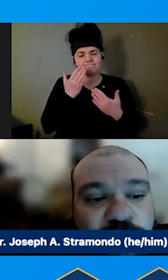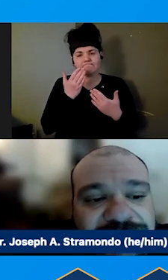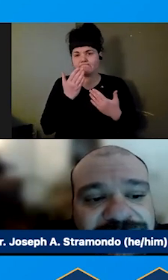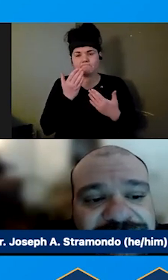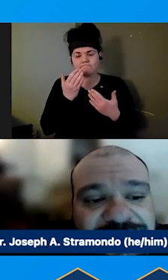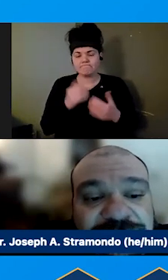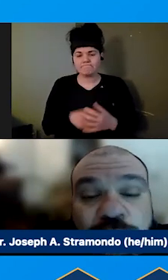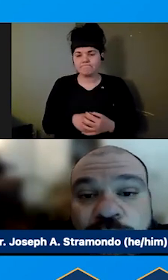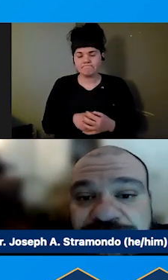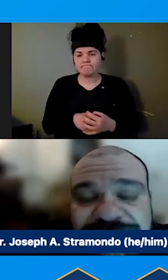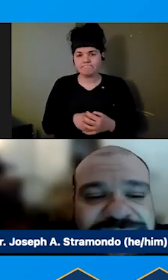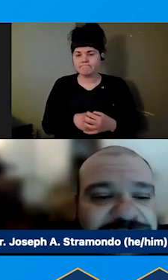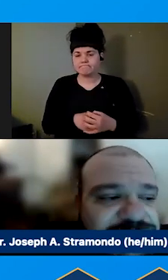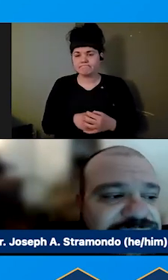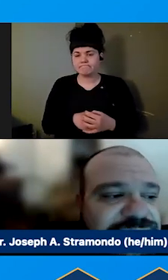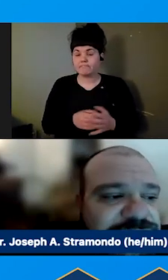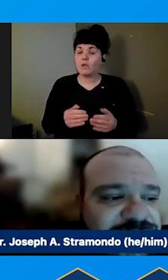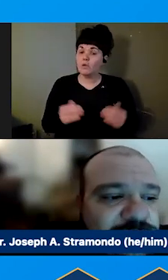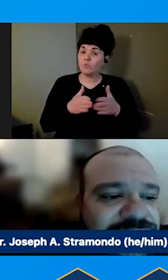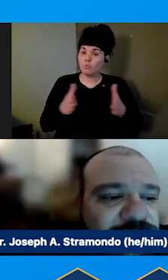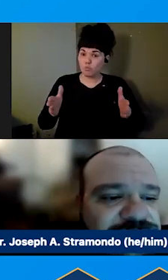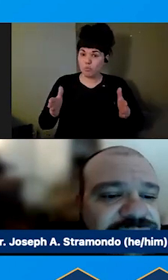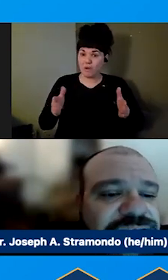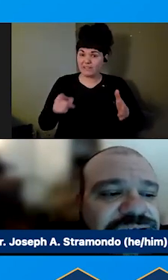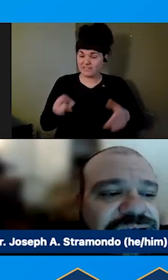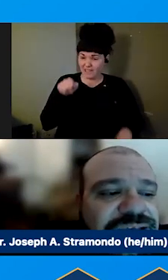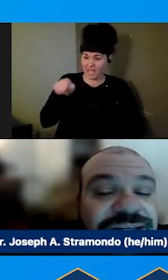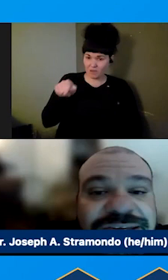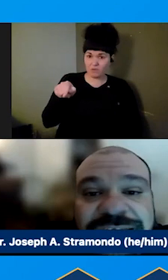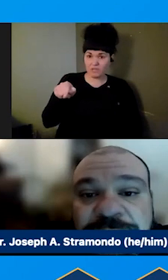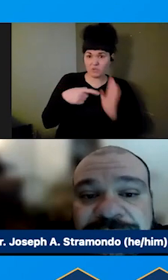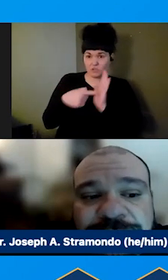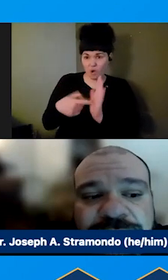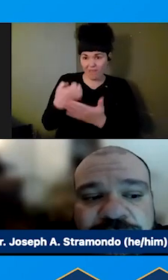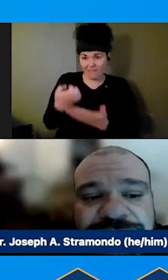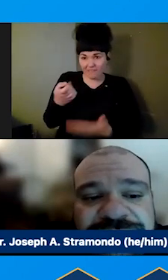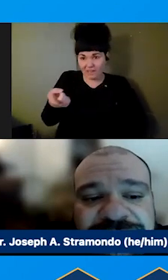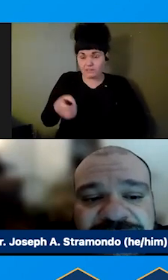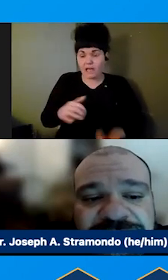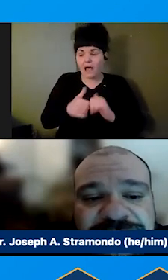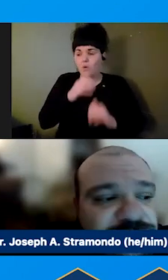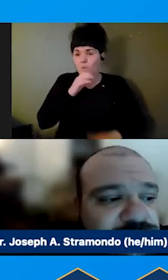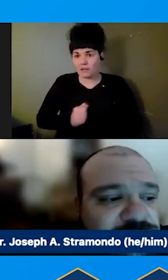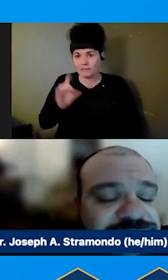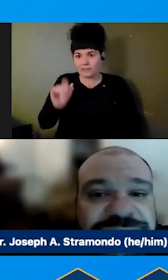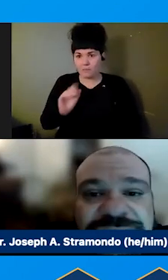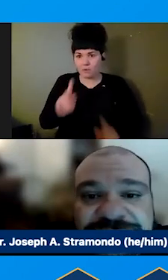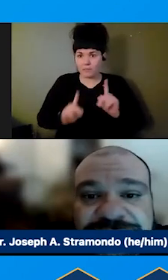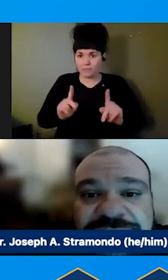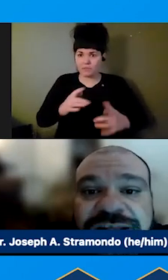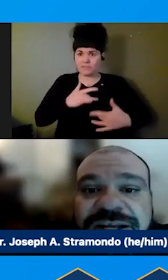unfortunately widely cited only as evidence of how elderly and disabled people are more vulnerable to the disease.